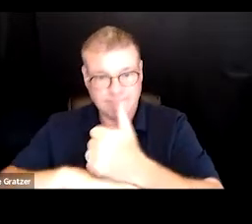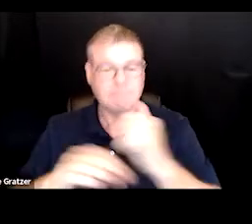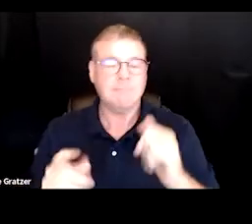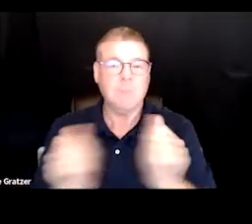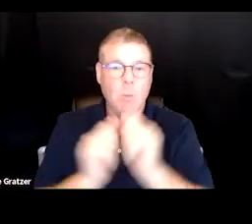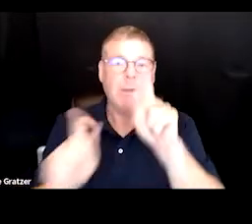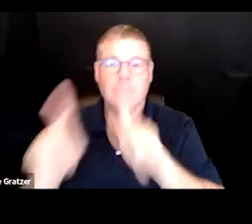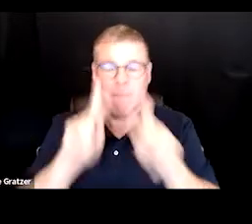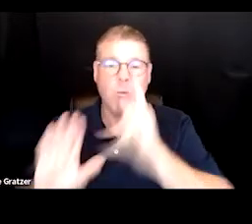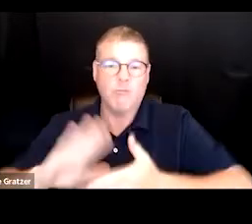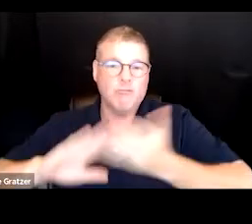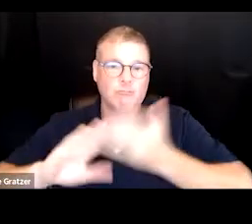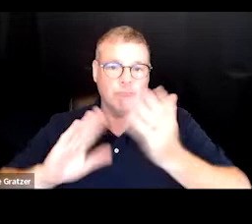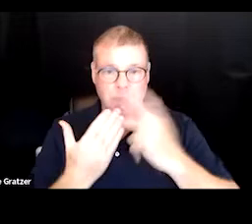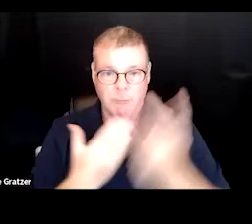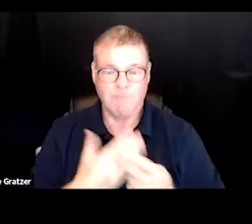that were running these programs in the jails.